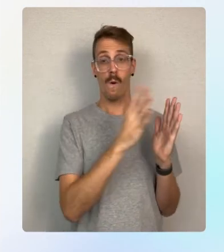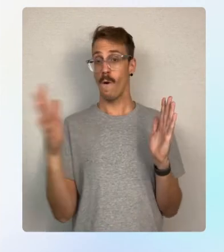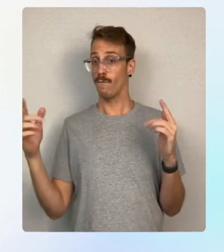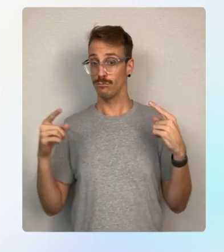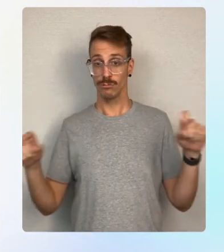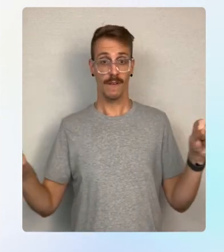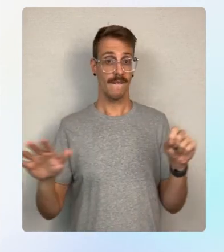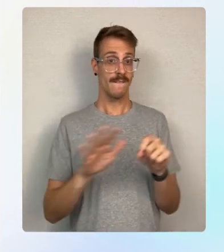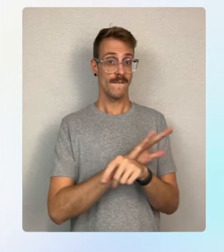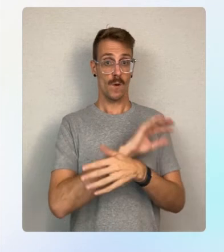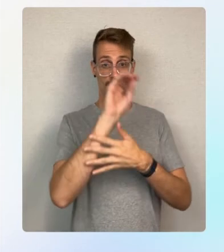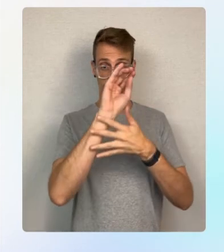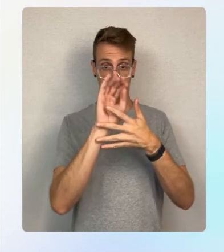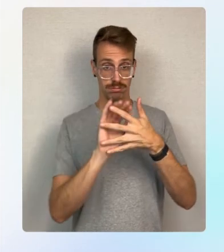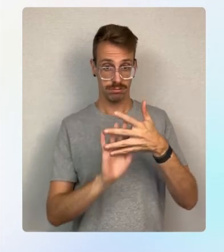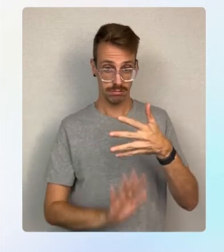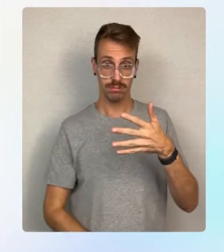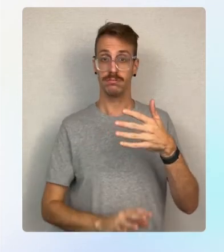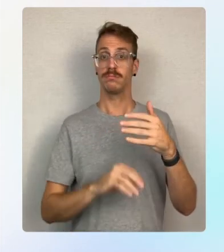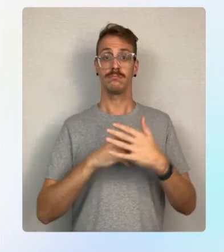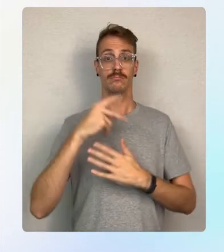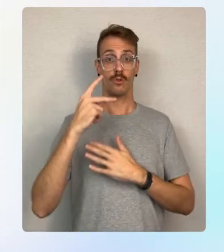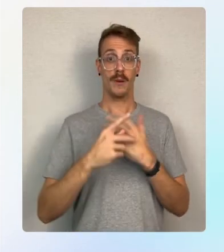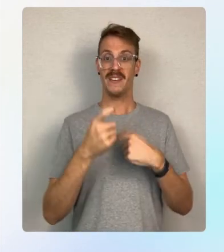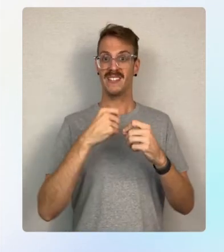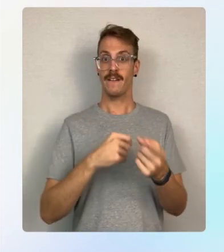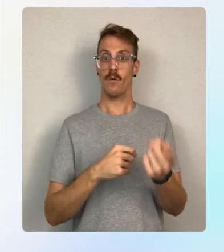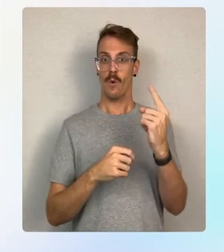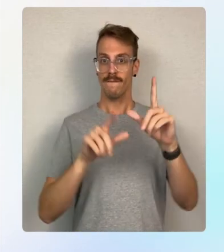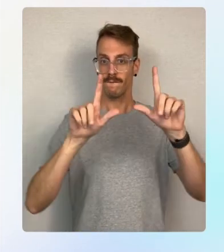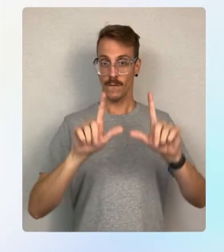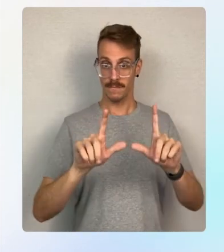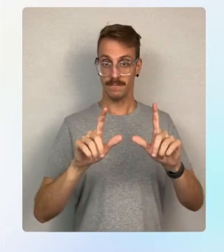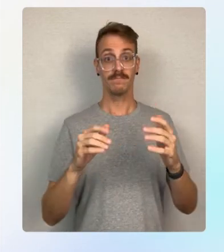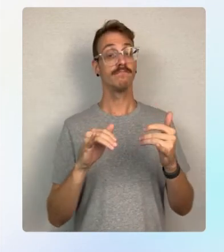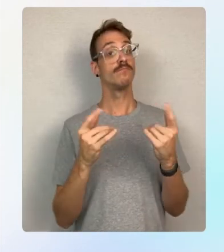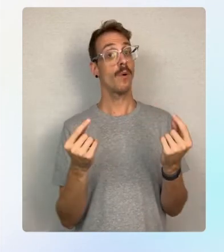of an entire program execution instead of a single frame,